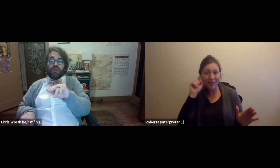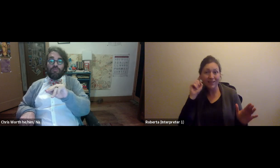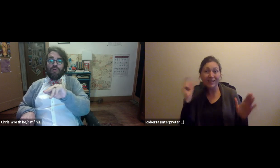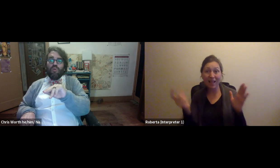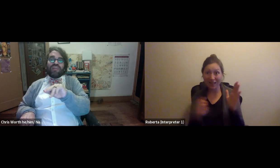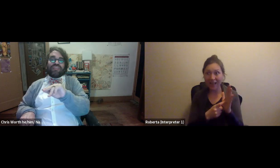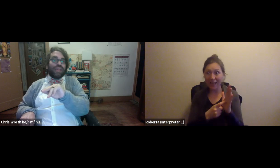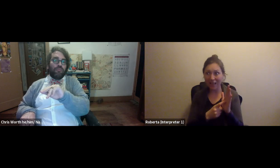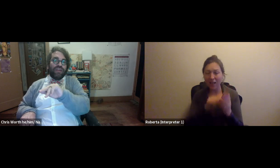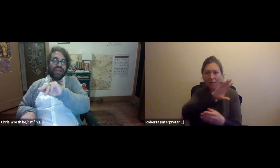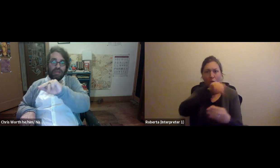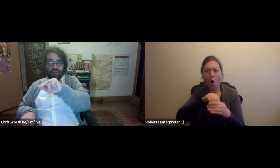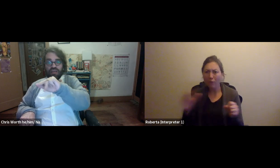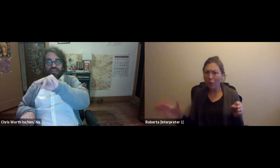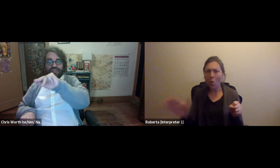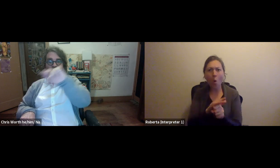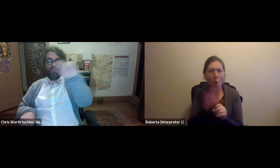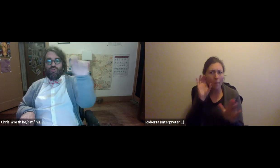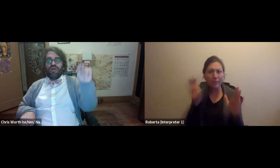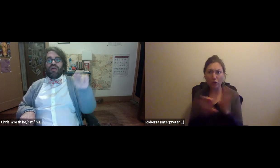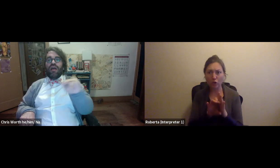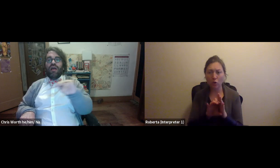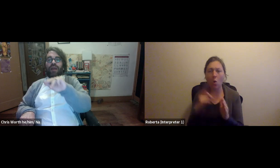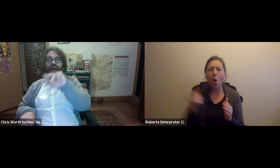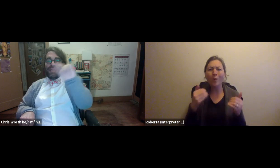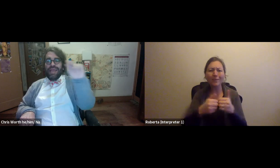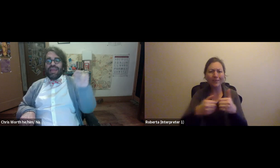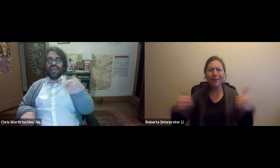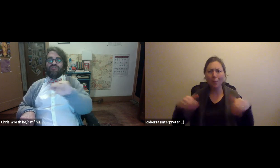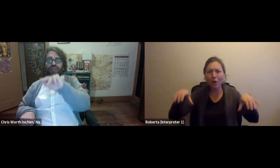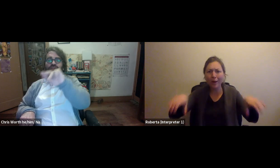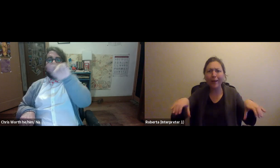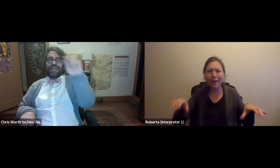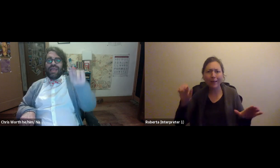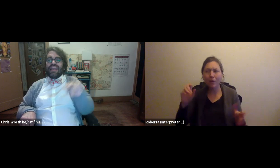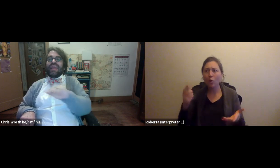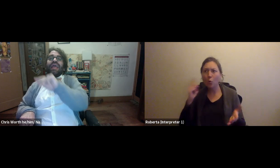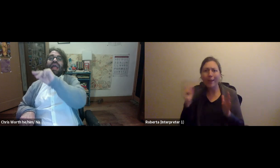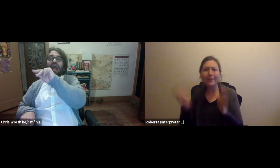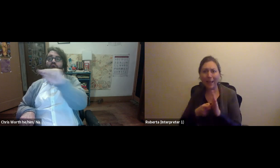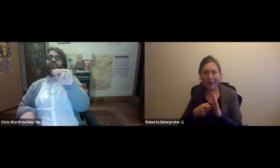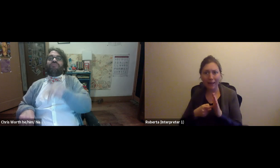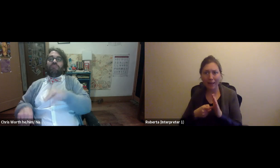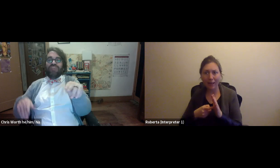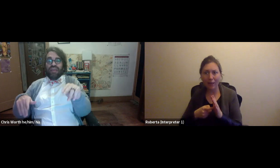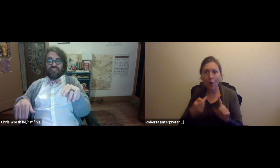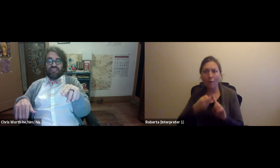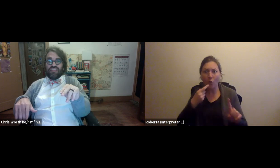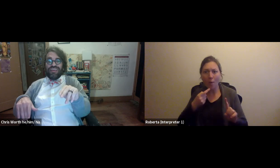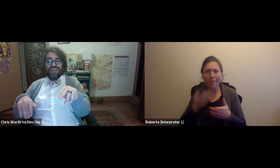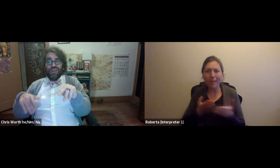We're always separating sexual identity and gender identity out from things. Note,